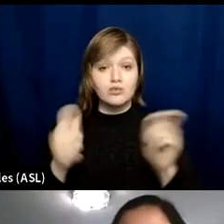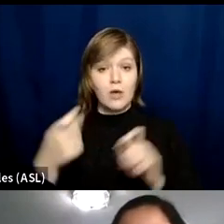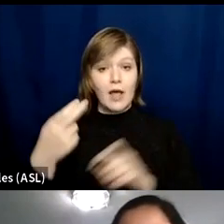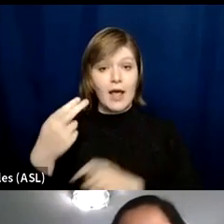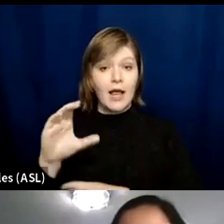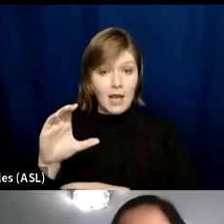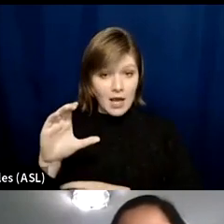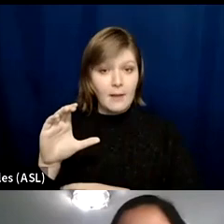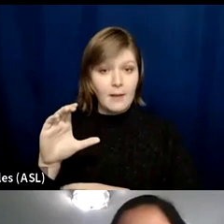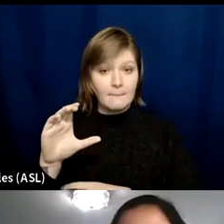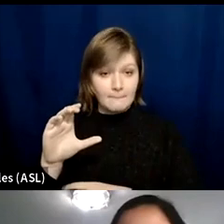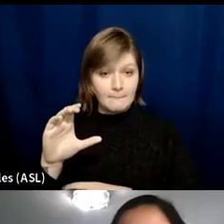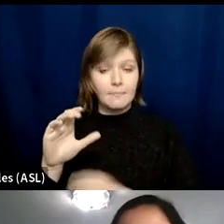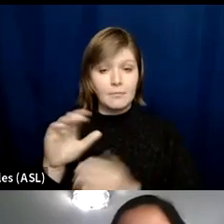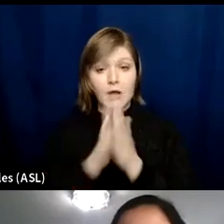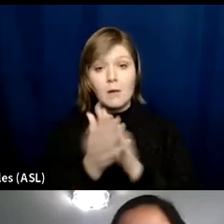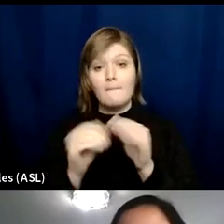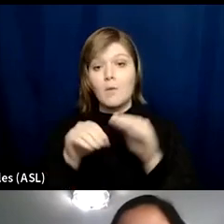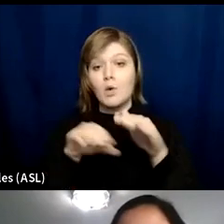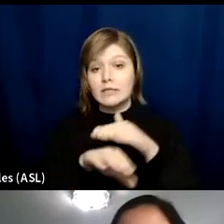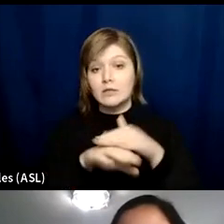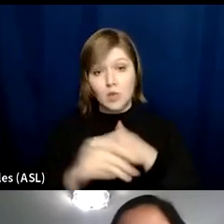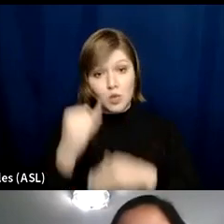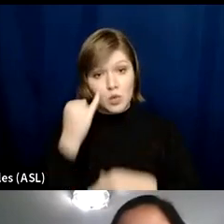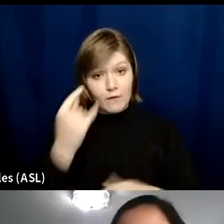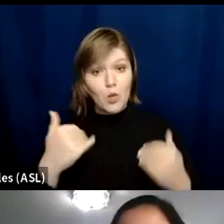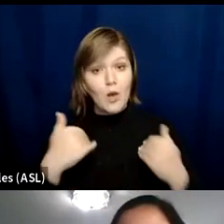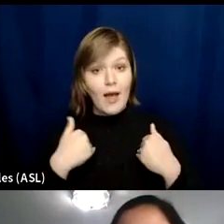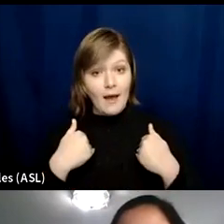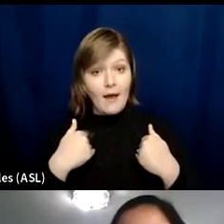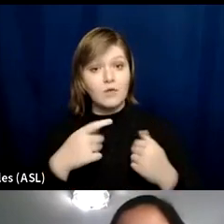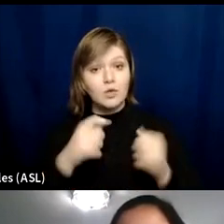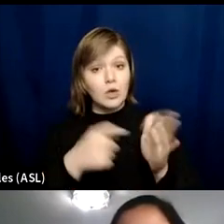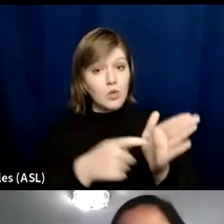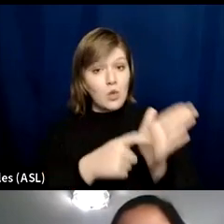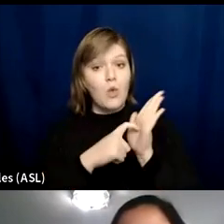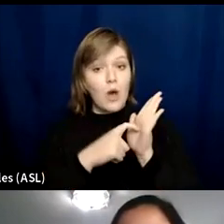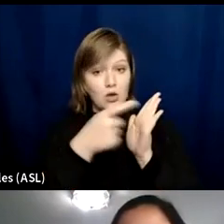up with clients are just making sure and checking in with them